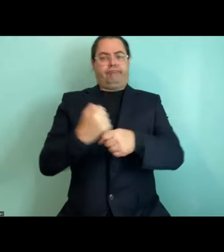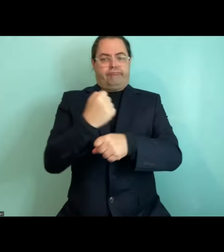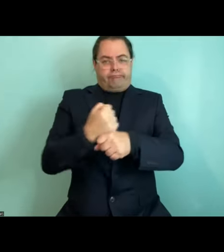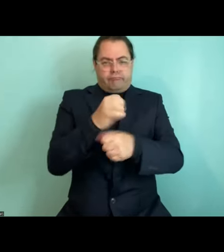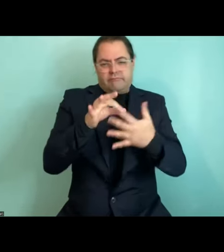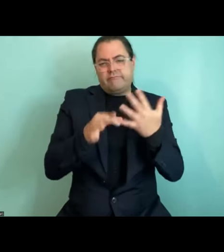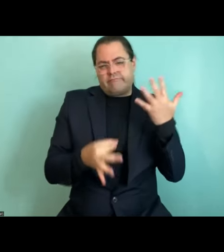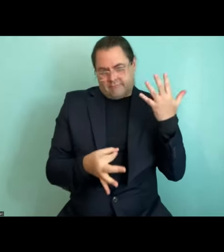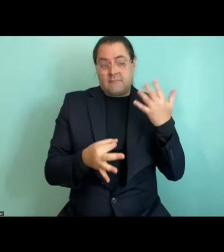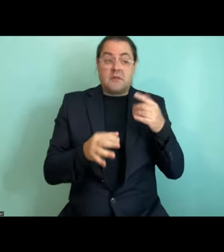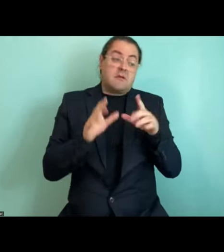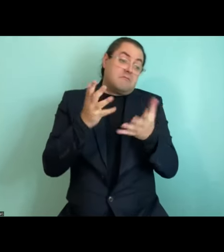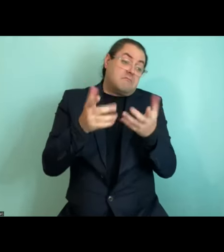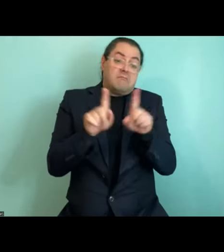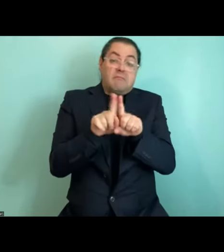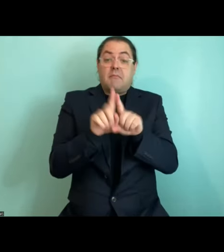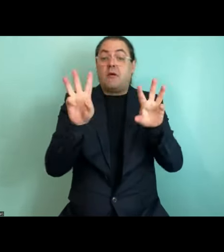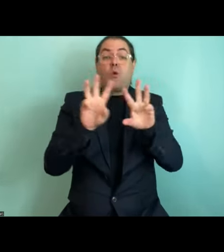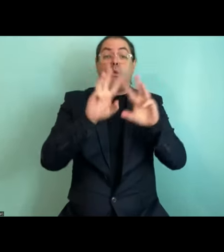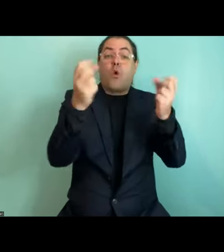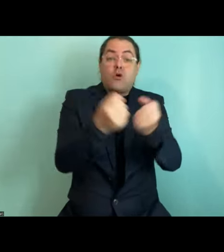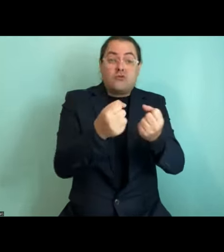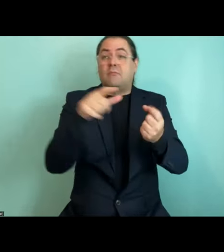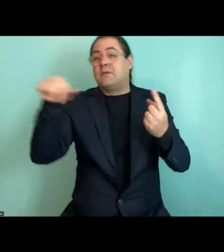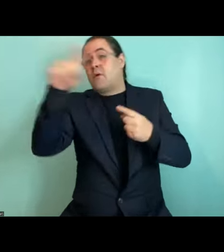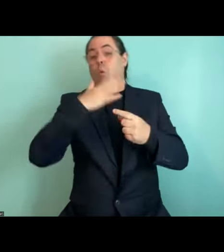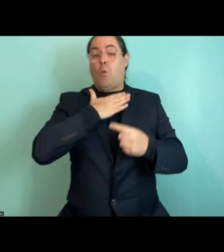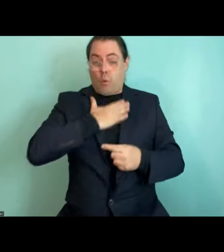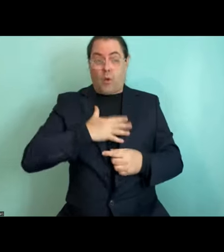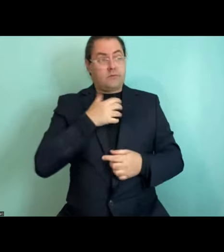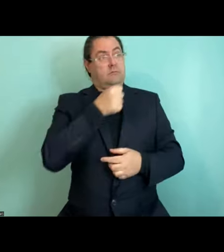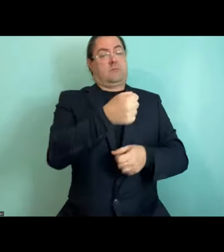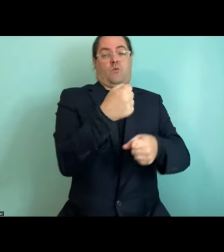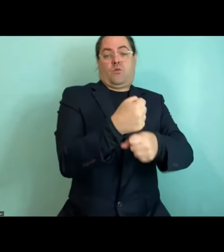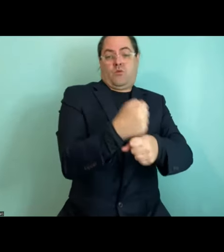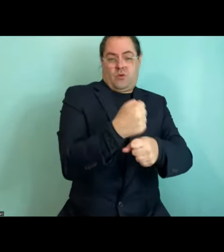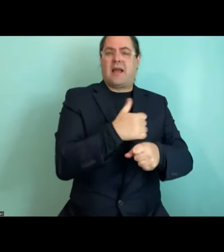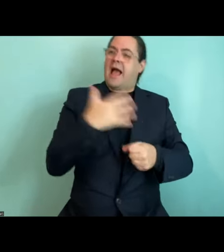Milica from that a director 09:59:22 Chanel, this thing media basil Kenya.